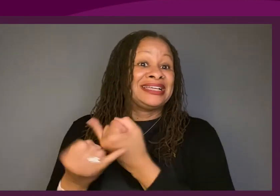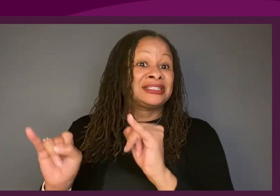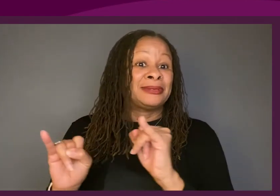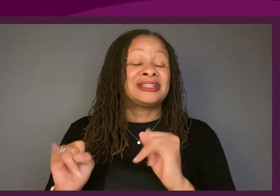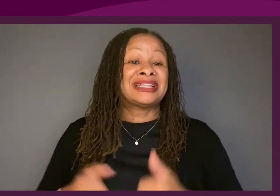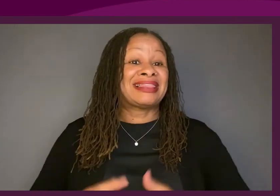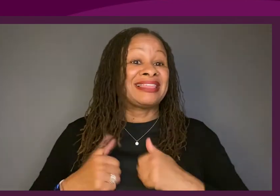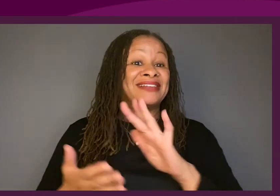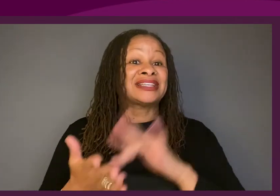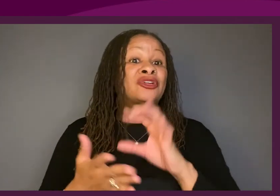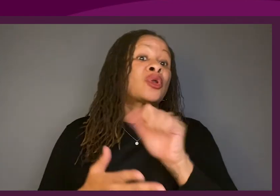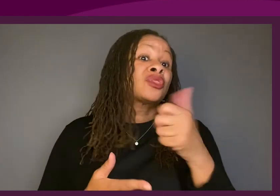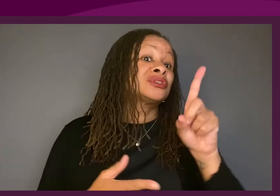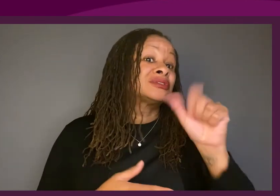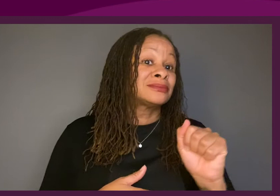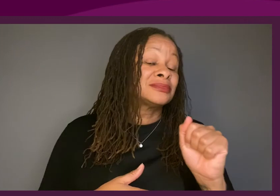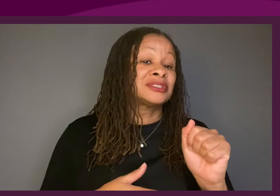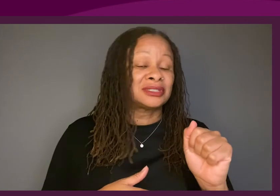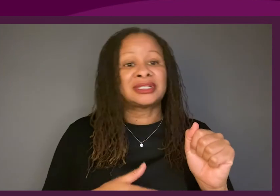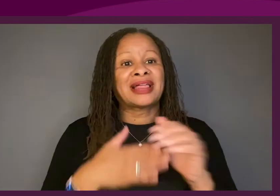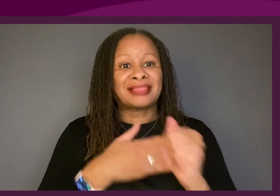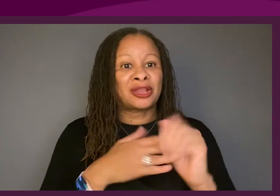leave those congregate facilities.